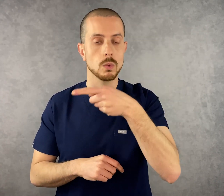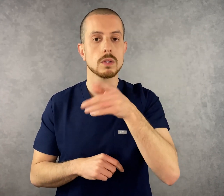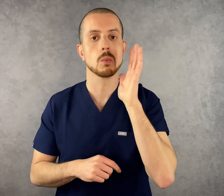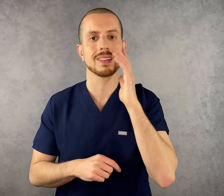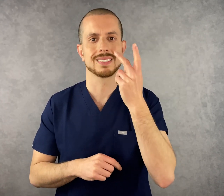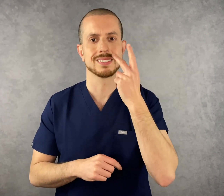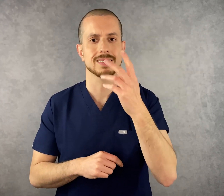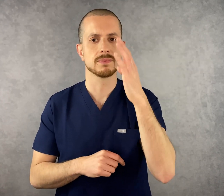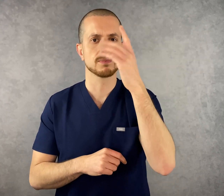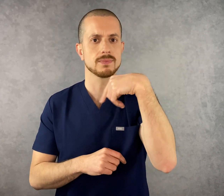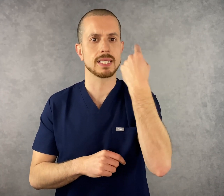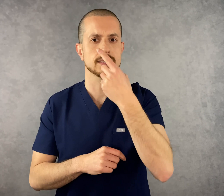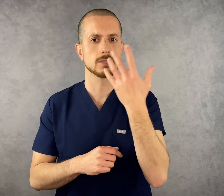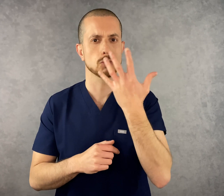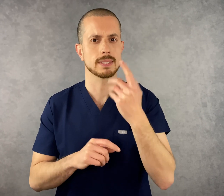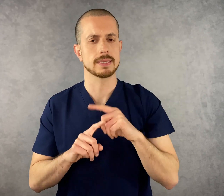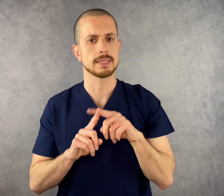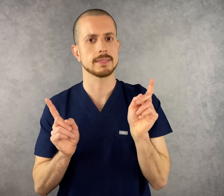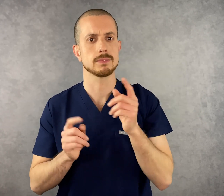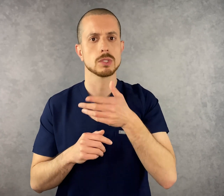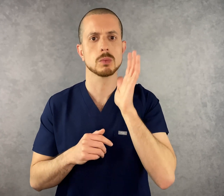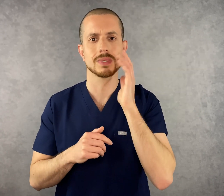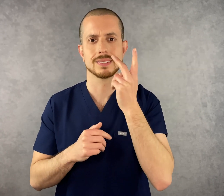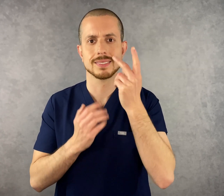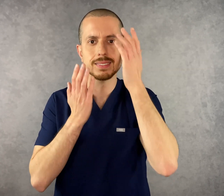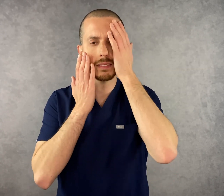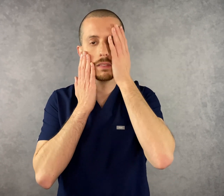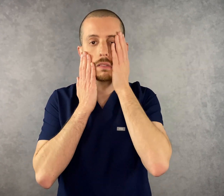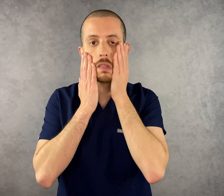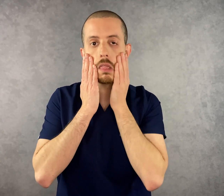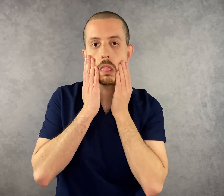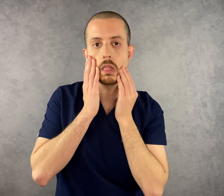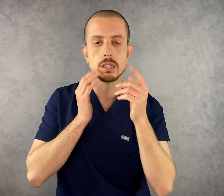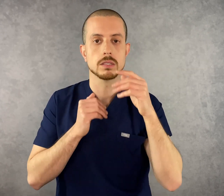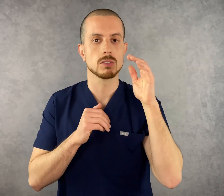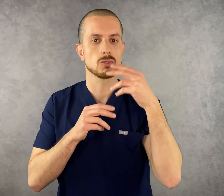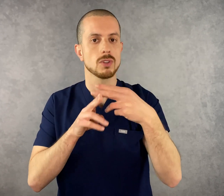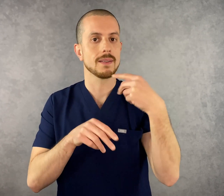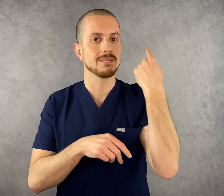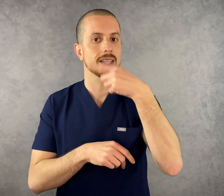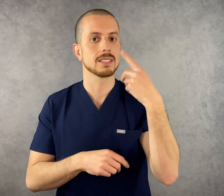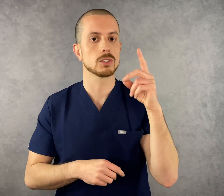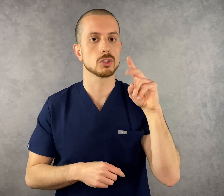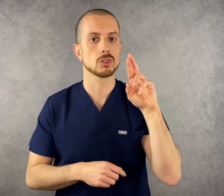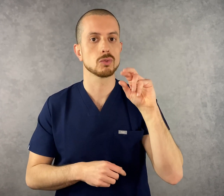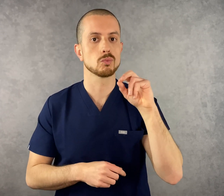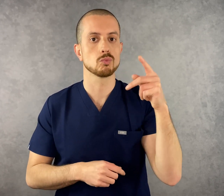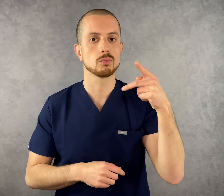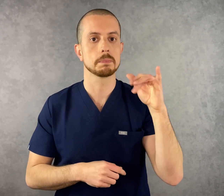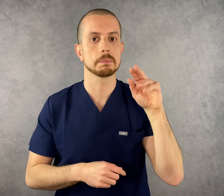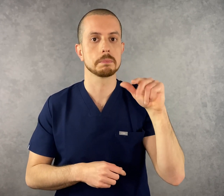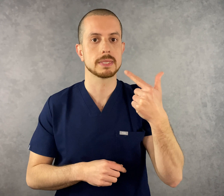a stroke, their face looks different. You may see part of their face drooping.